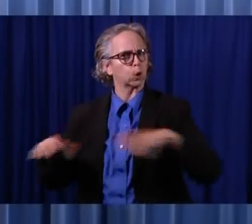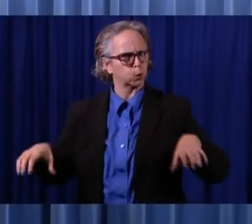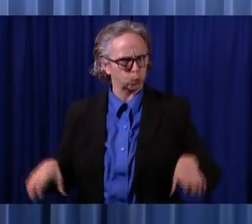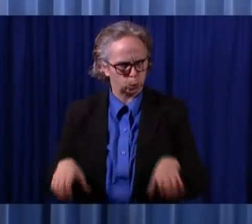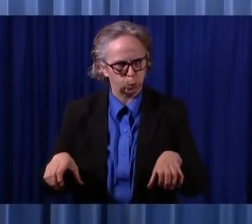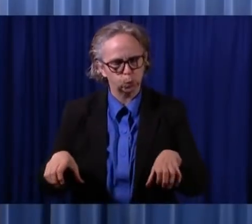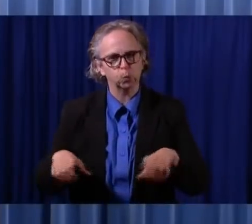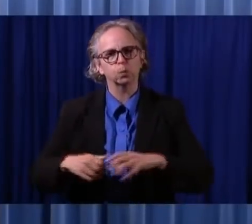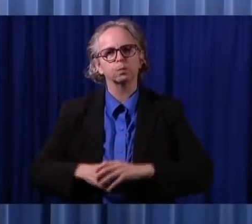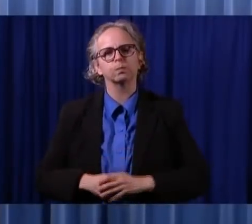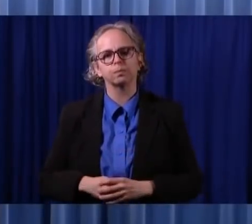ABILITY-I THINK